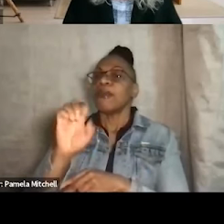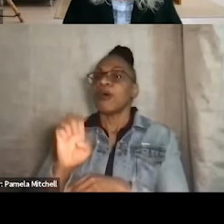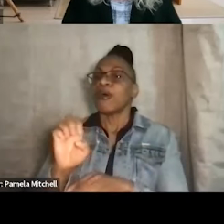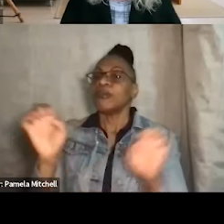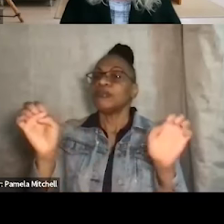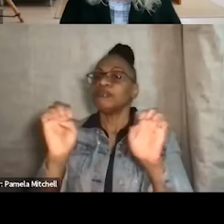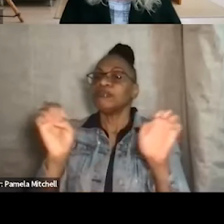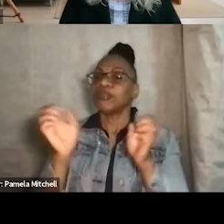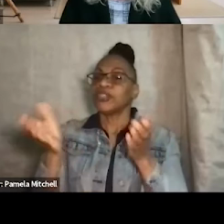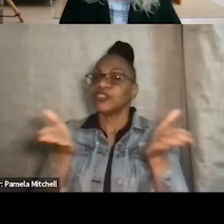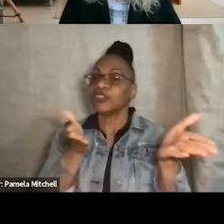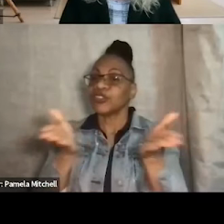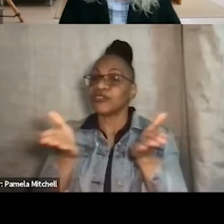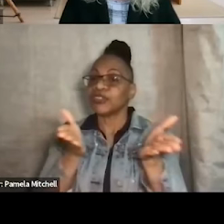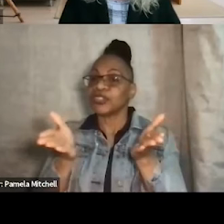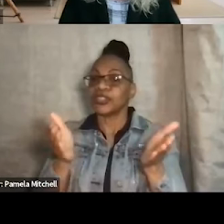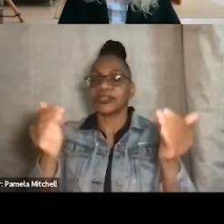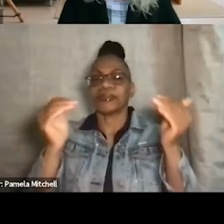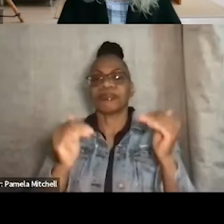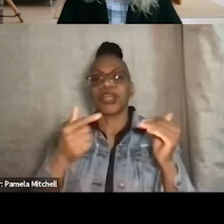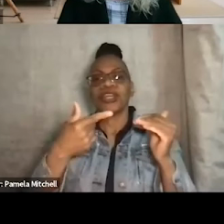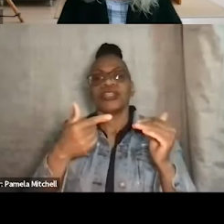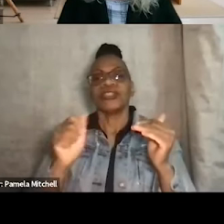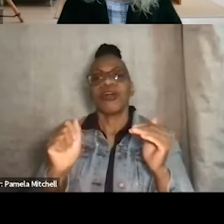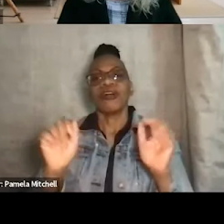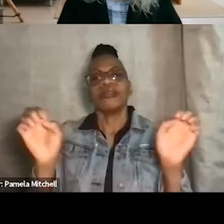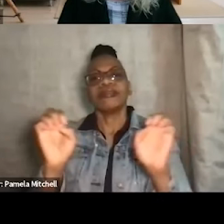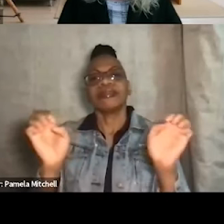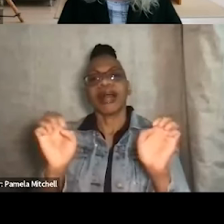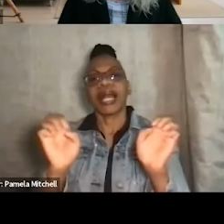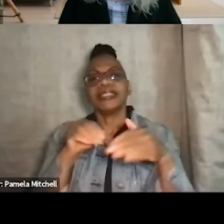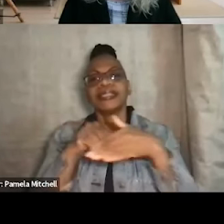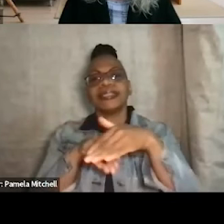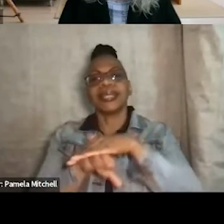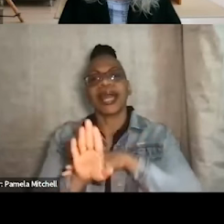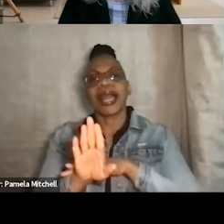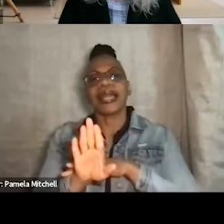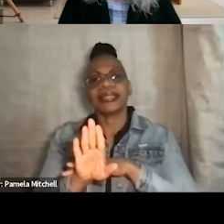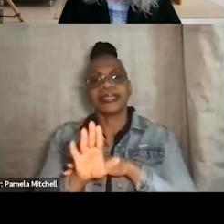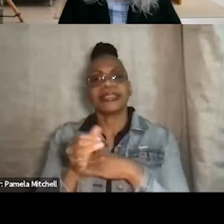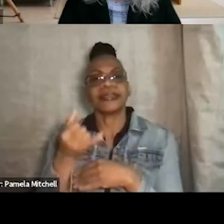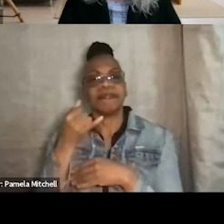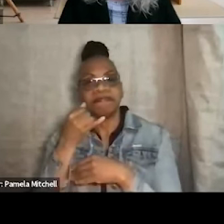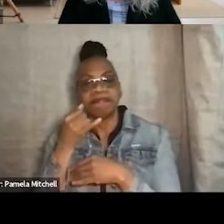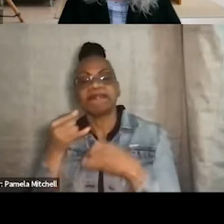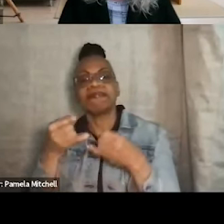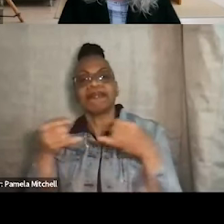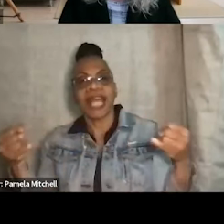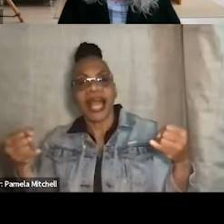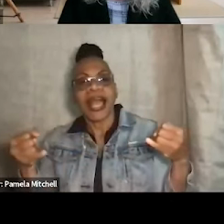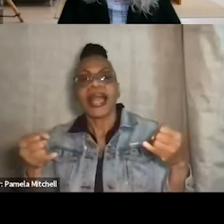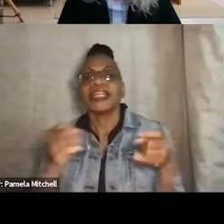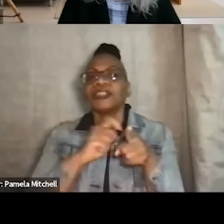So the Georgia Crisis and Access Line is the sole call center for Georgia,